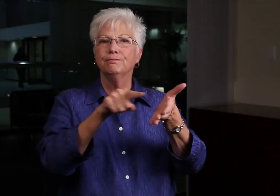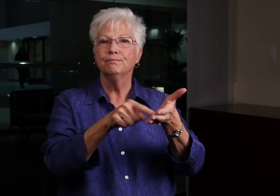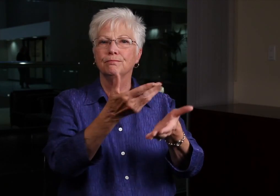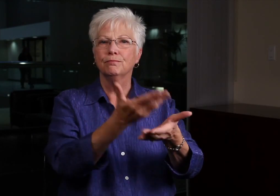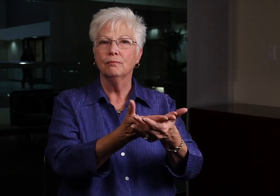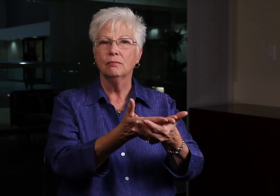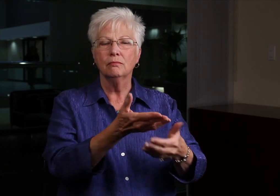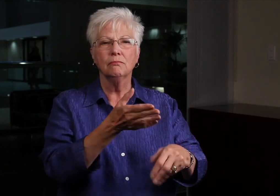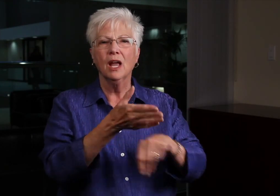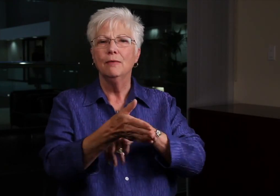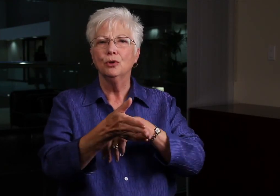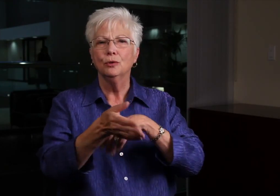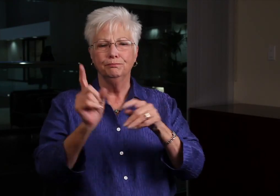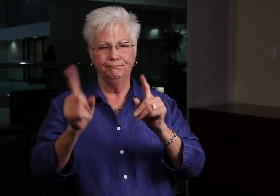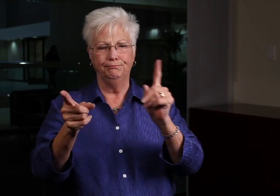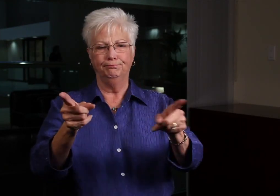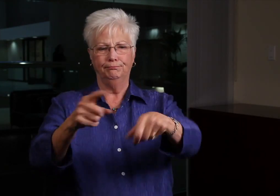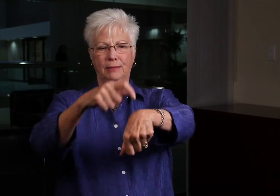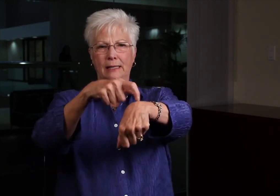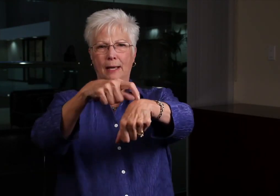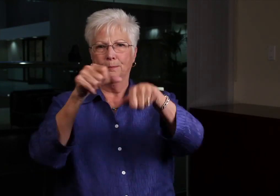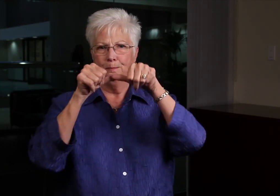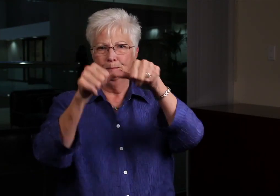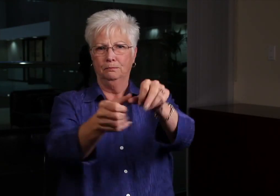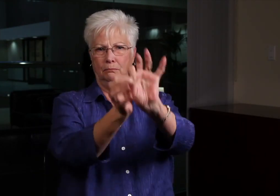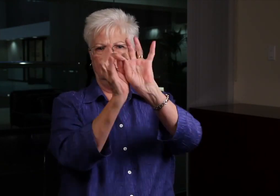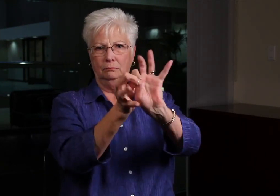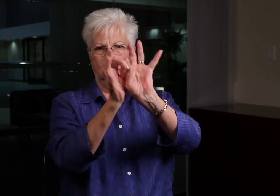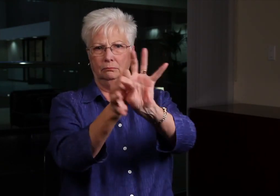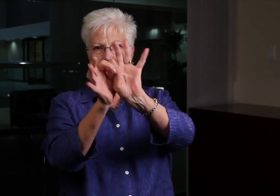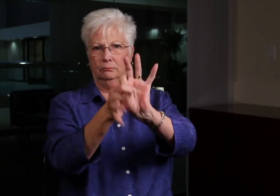Lindsey: Studies have shown that after a certain period of time of consistent interpreting,